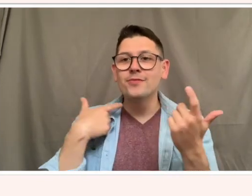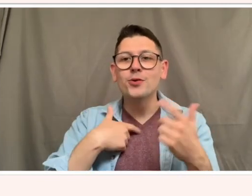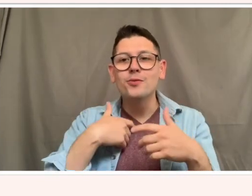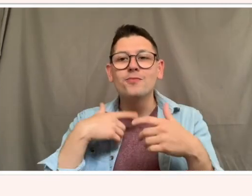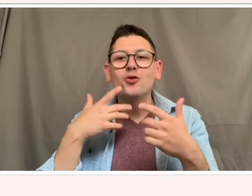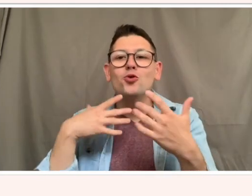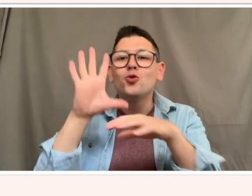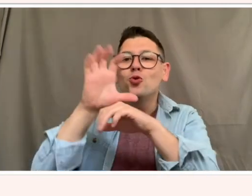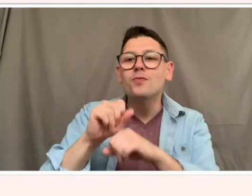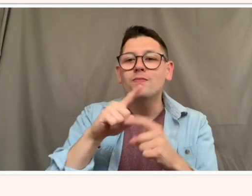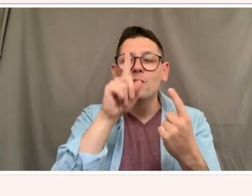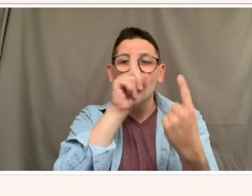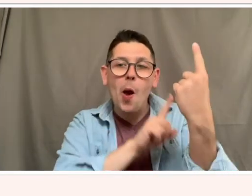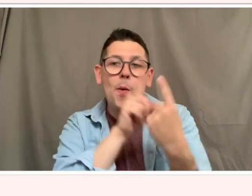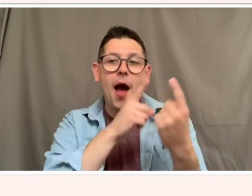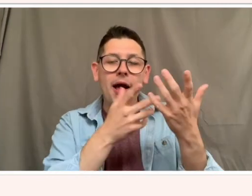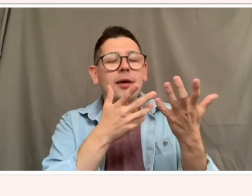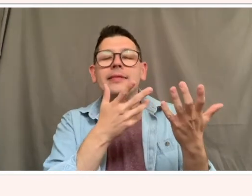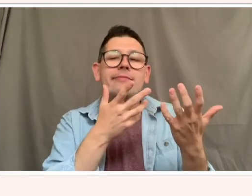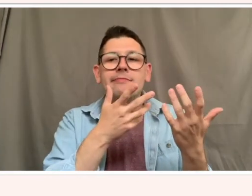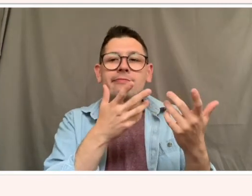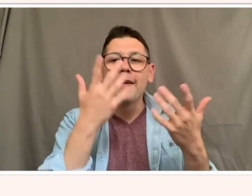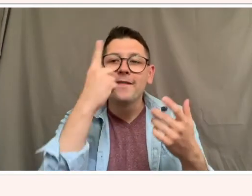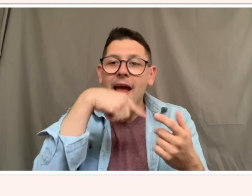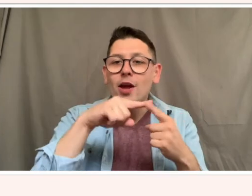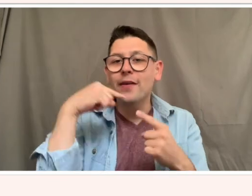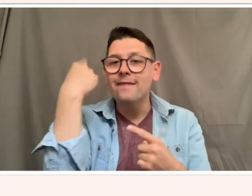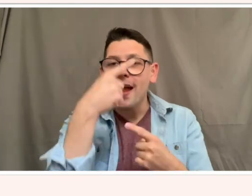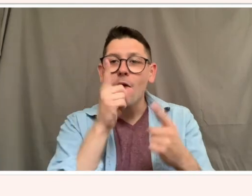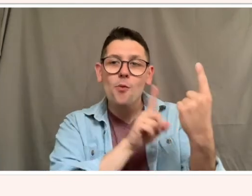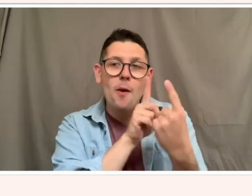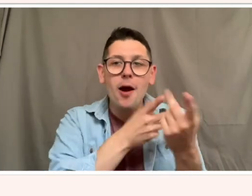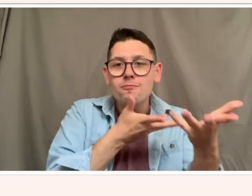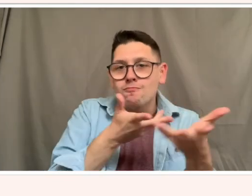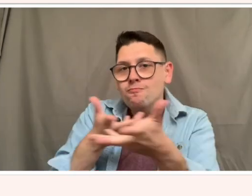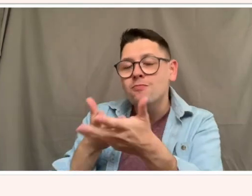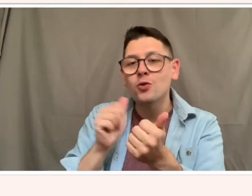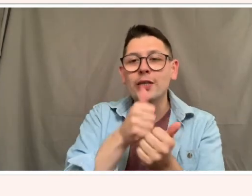It's like going into a new job altogether where you're used to have face-